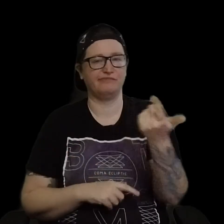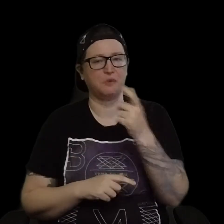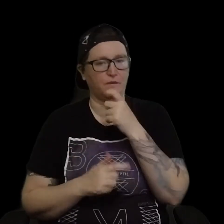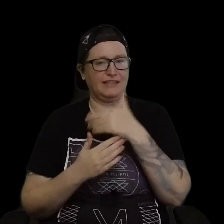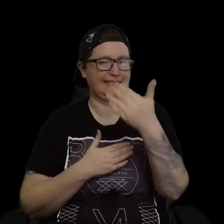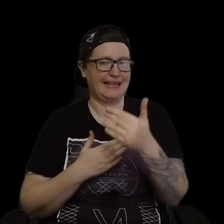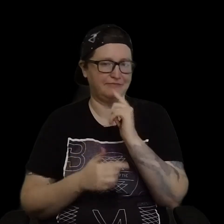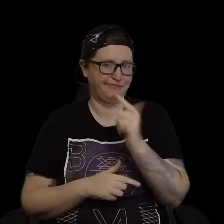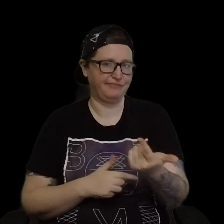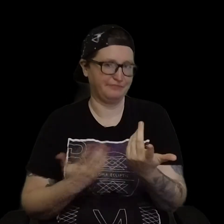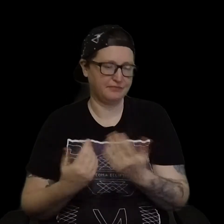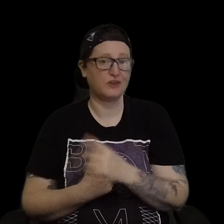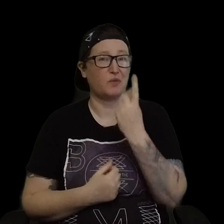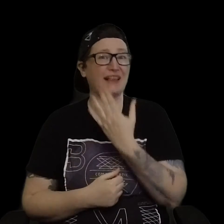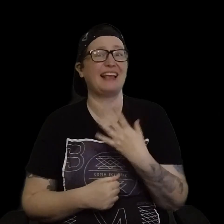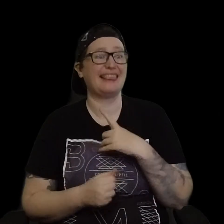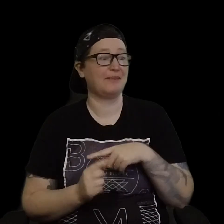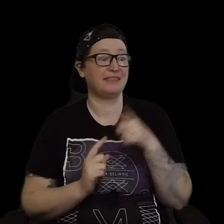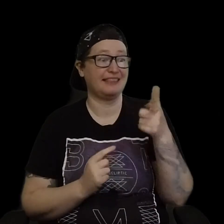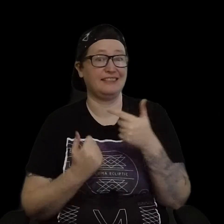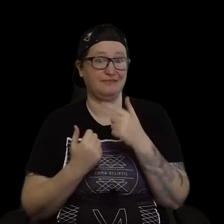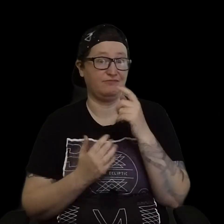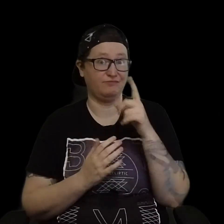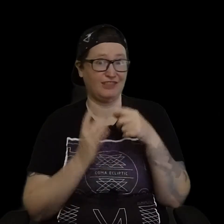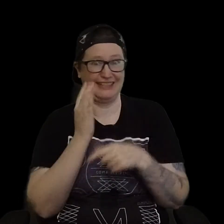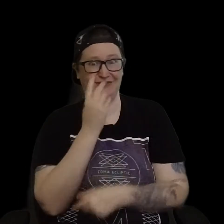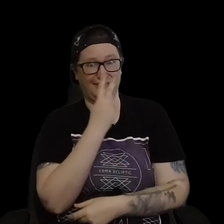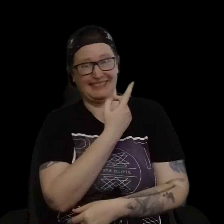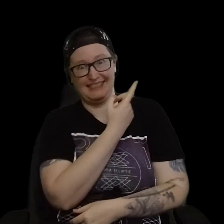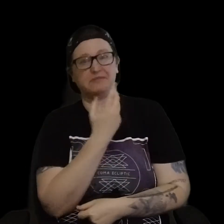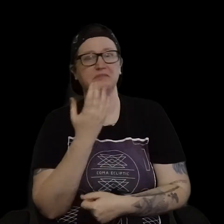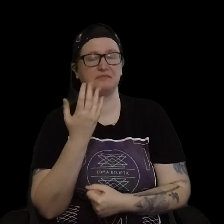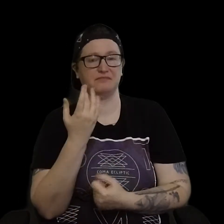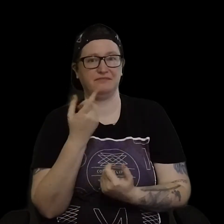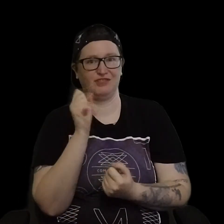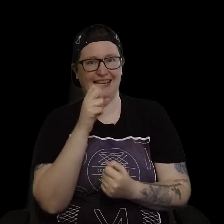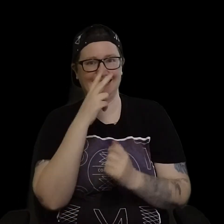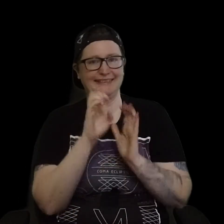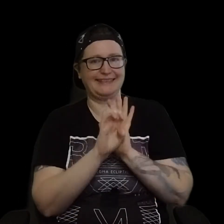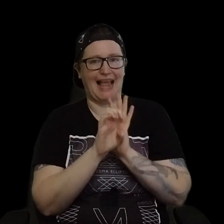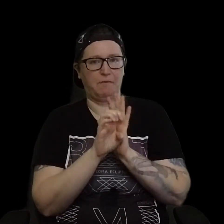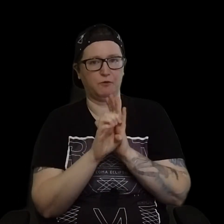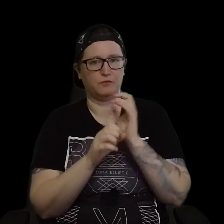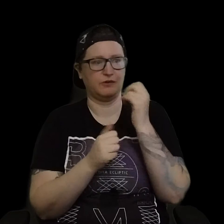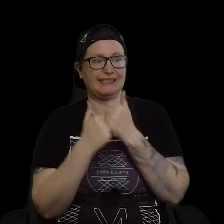are done then you go to whoever's next and what I really like about this is as you can see it